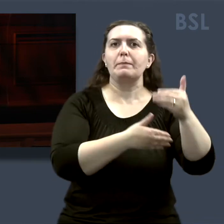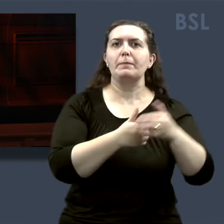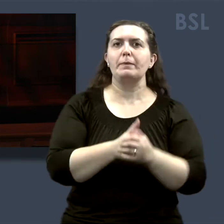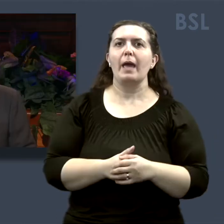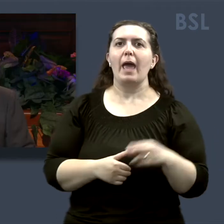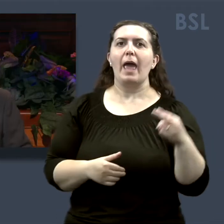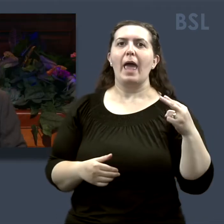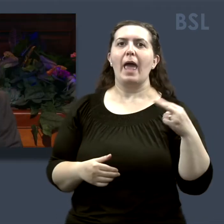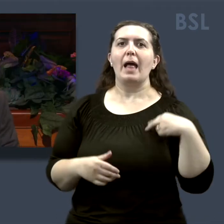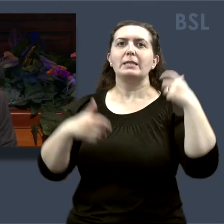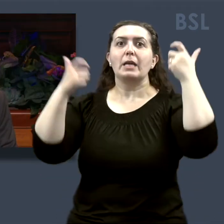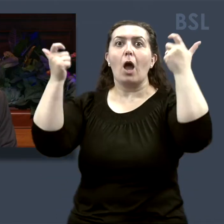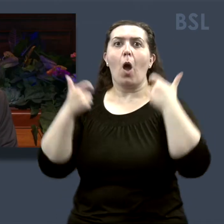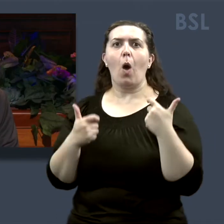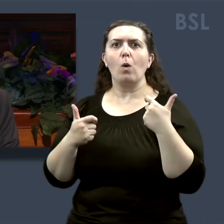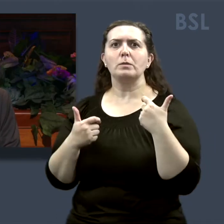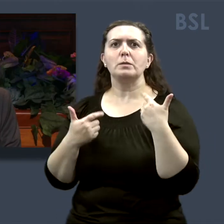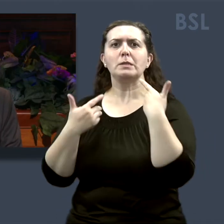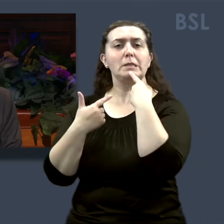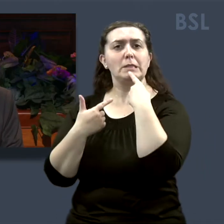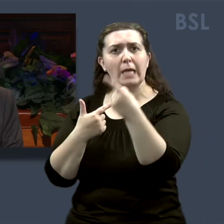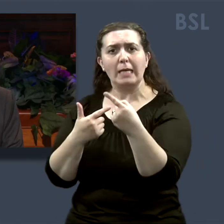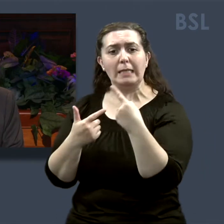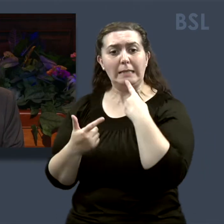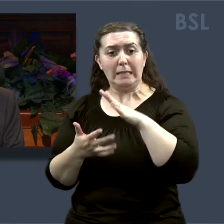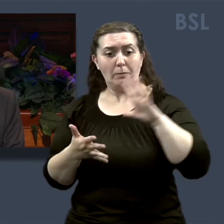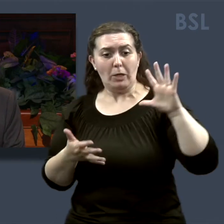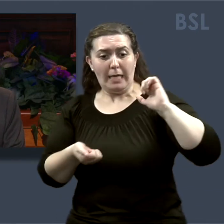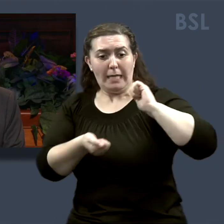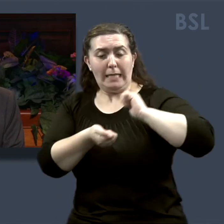President Dallin H. Oaks reminded us that to retain our testimony,